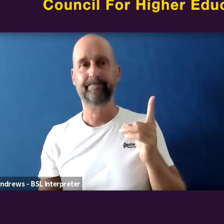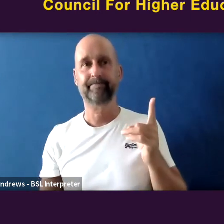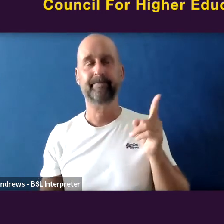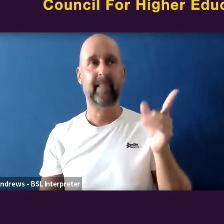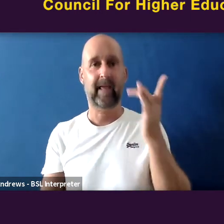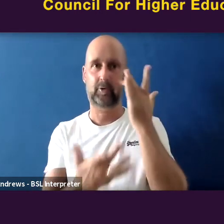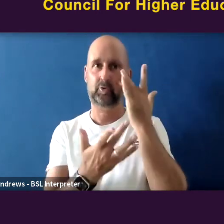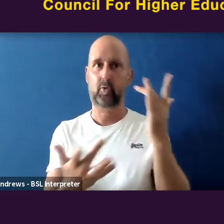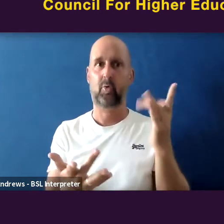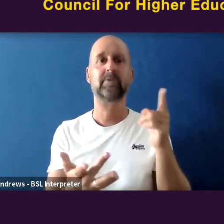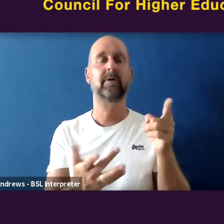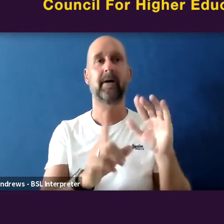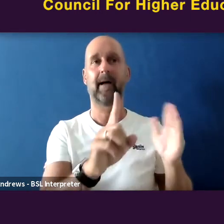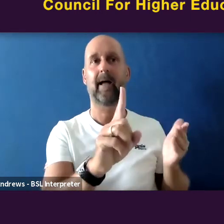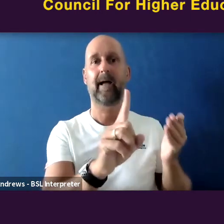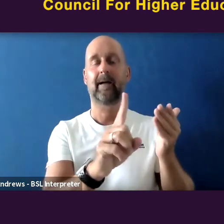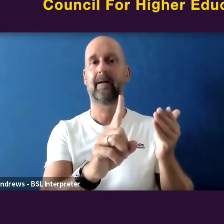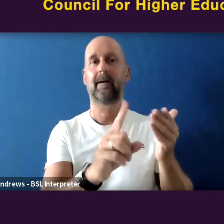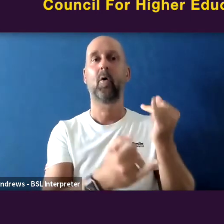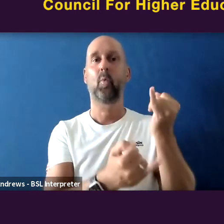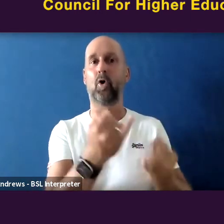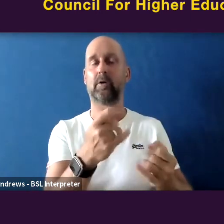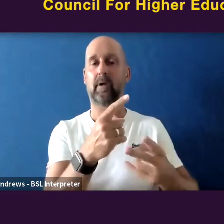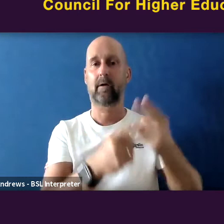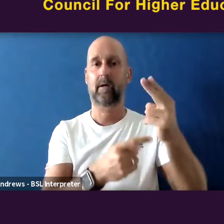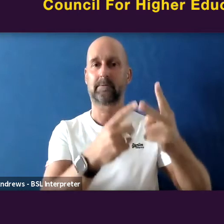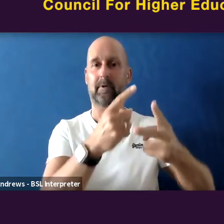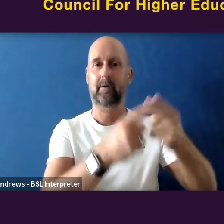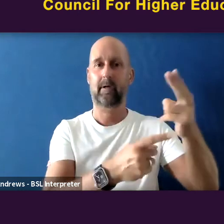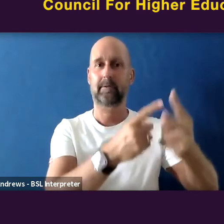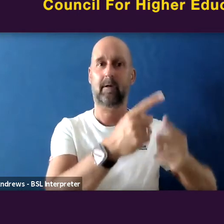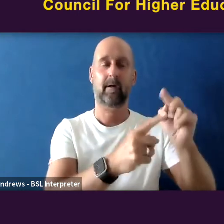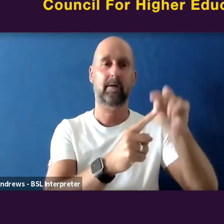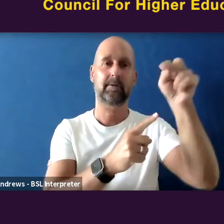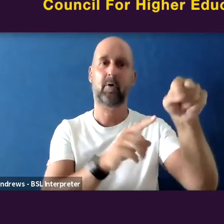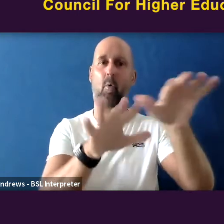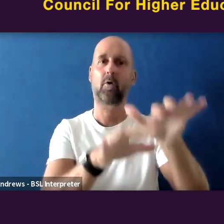a trajectory of worse to come in the autumn with the comprehensive spending review